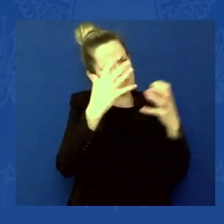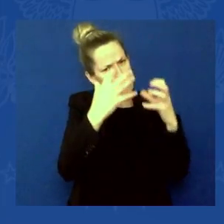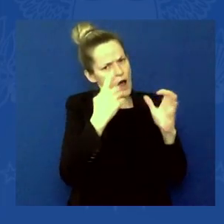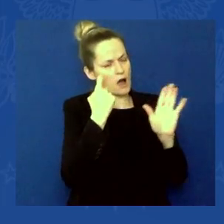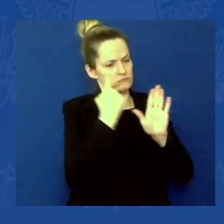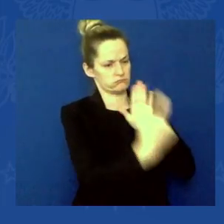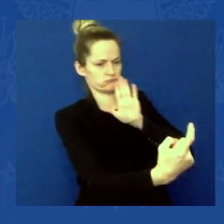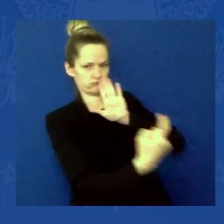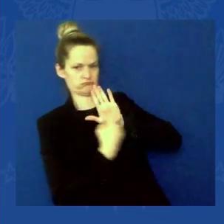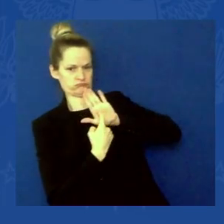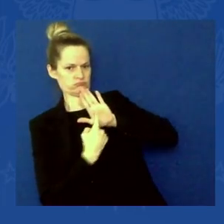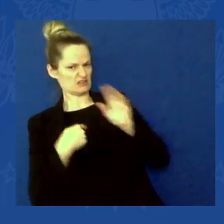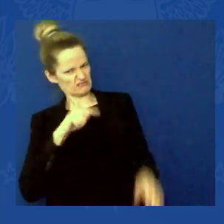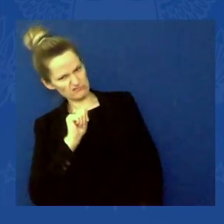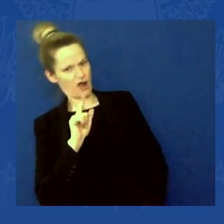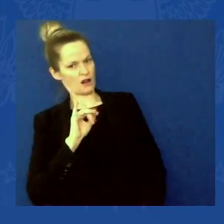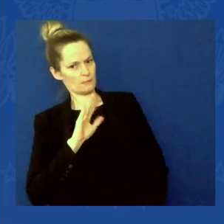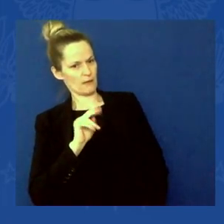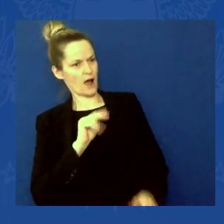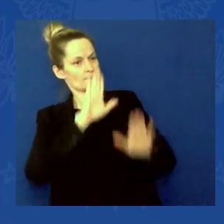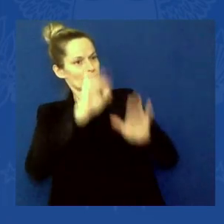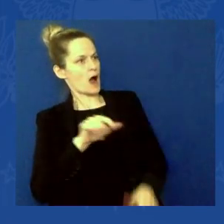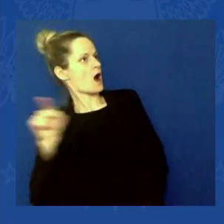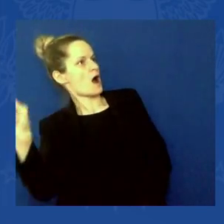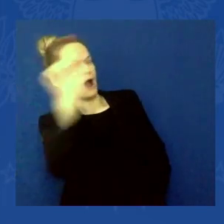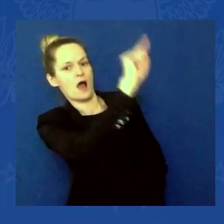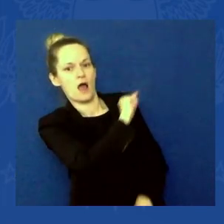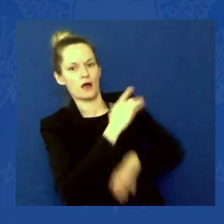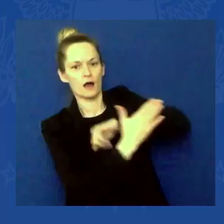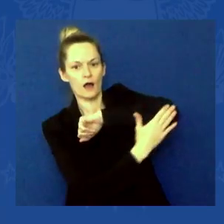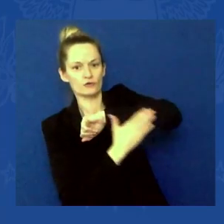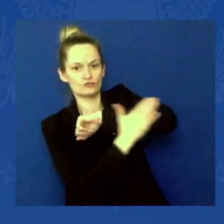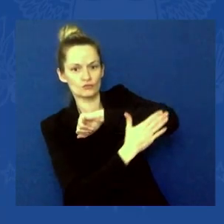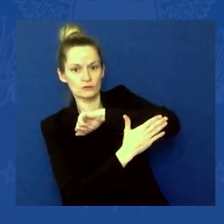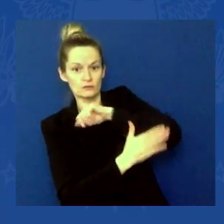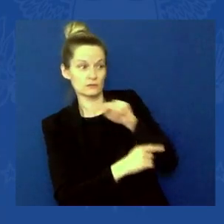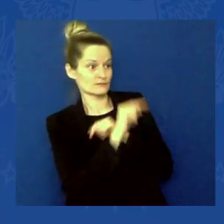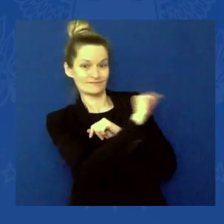They have told other countries, as well as us, they don't want us to move our diplomatic presence completely.